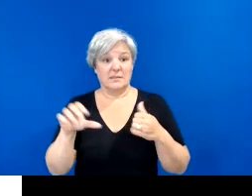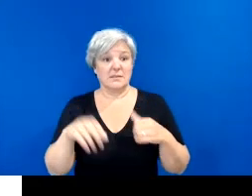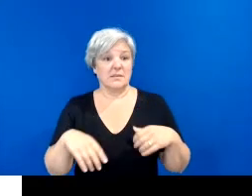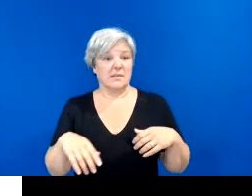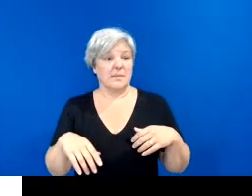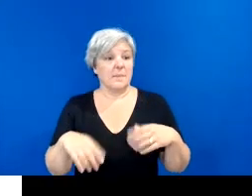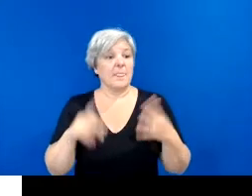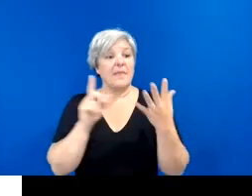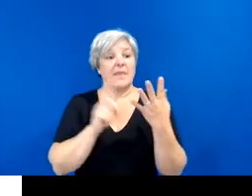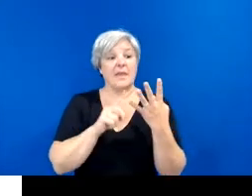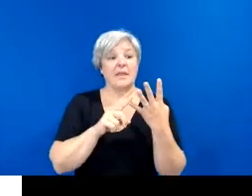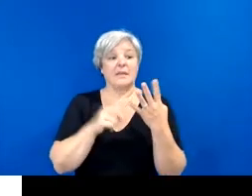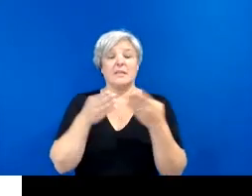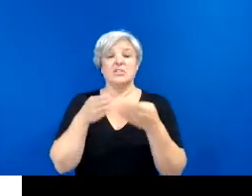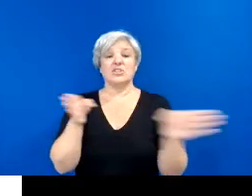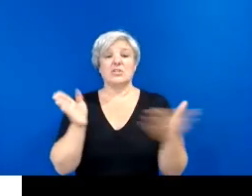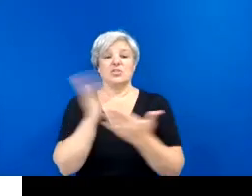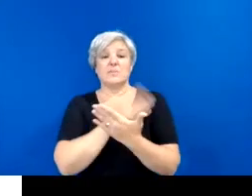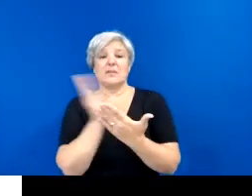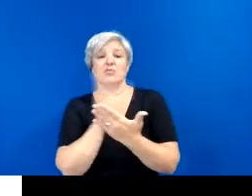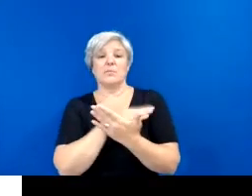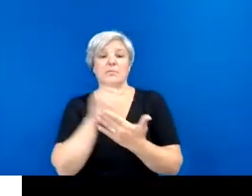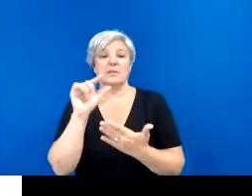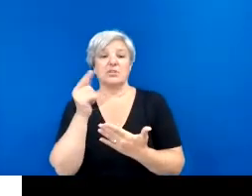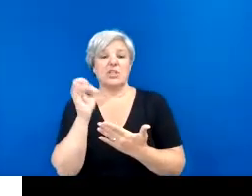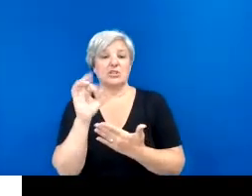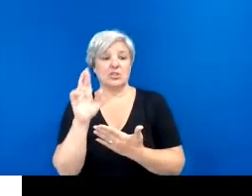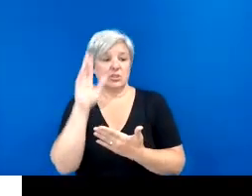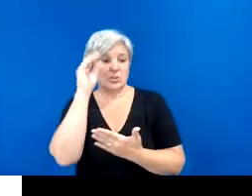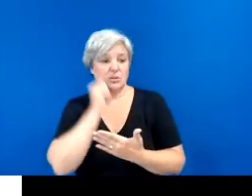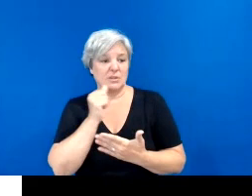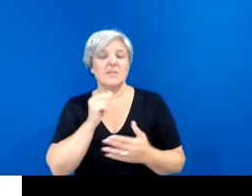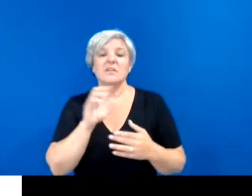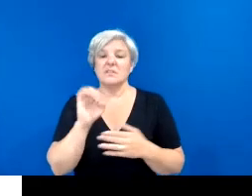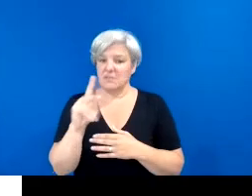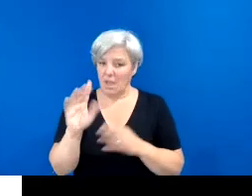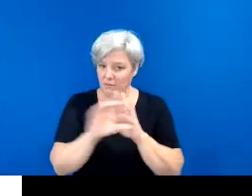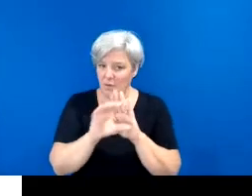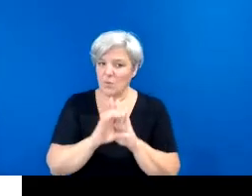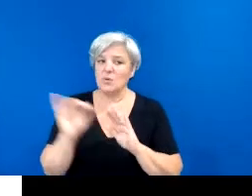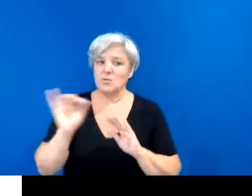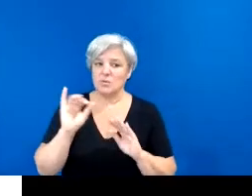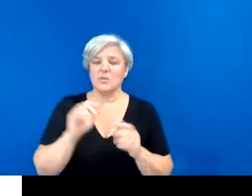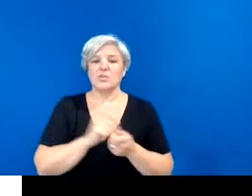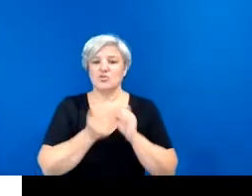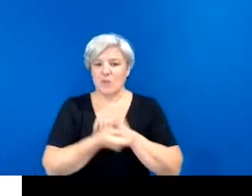And then there's the Spectra Gender Spectrum Collection, which are also stock photo images of trans and non-binary models.